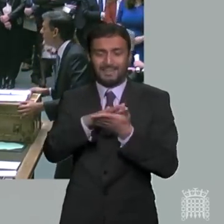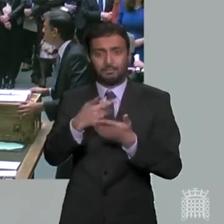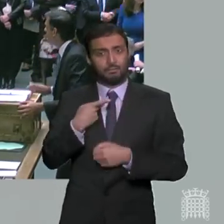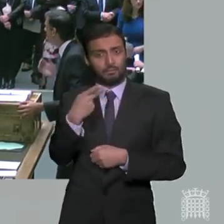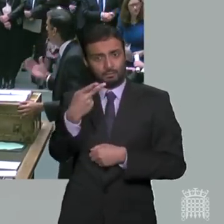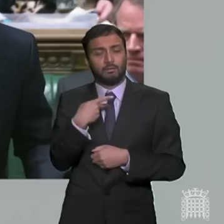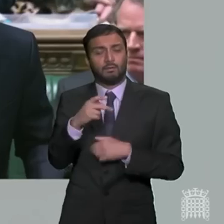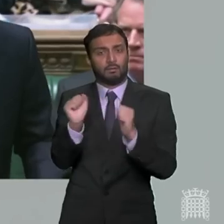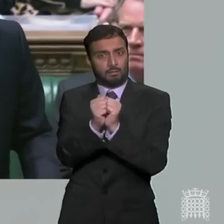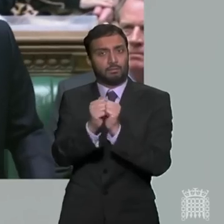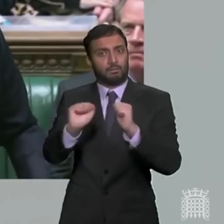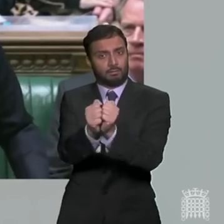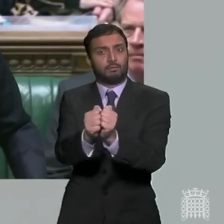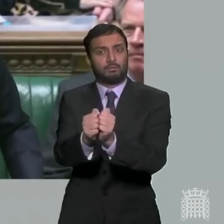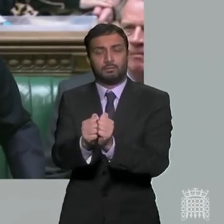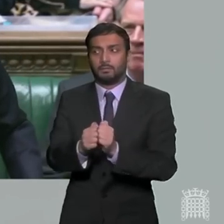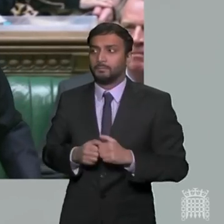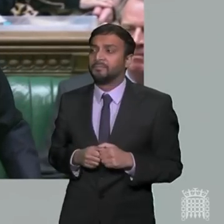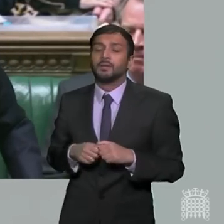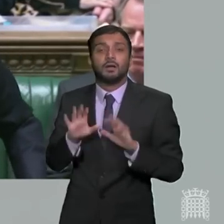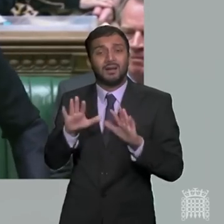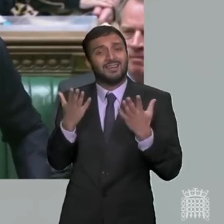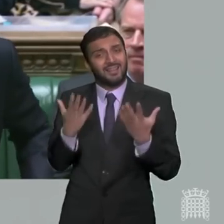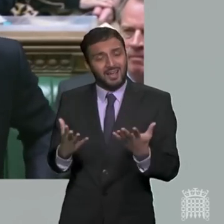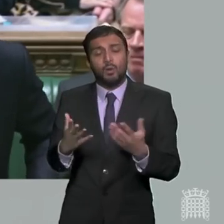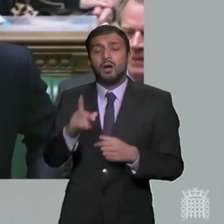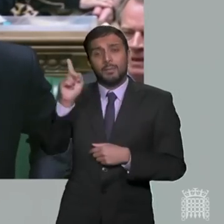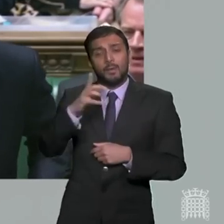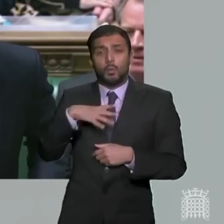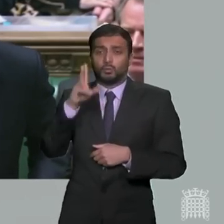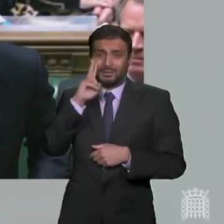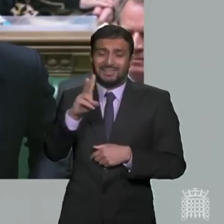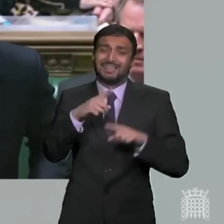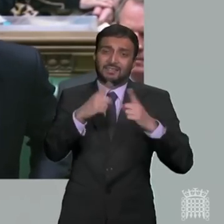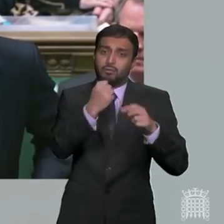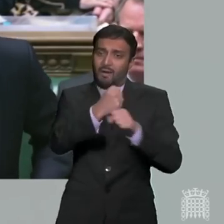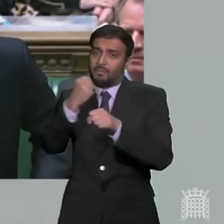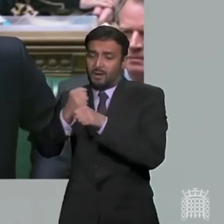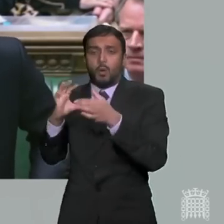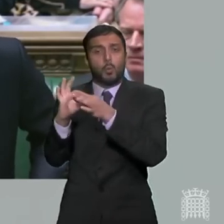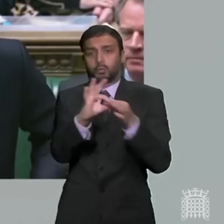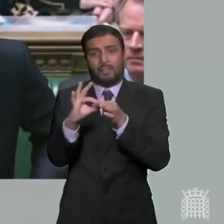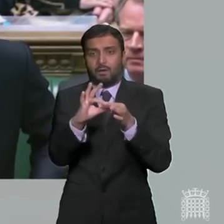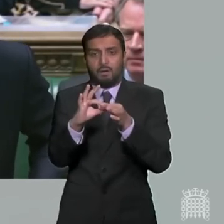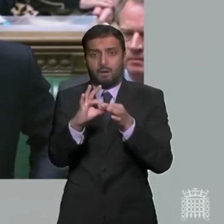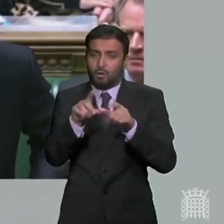want to see their Governments working together on the things that matter to them. I believe that that is possible.